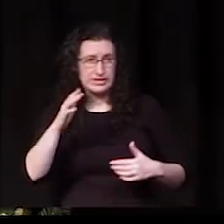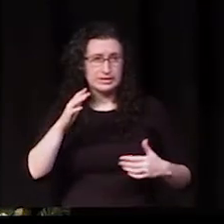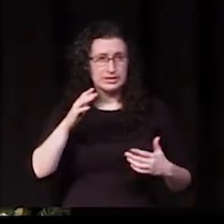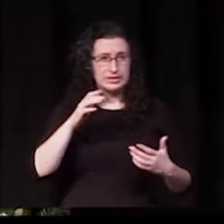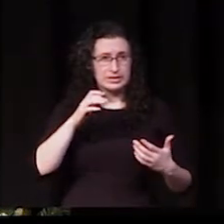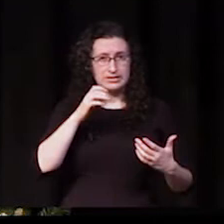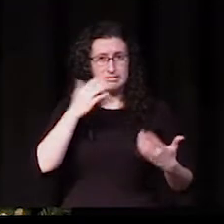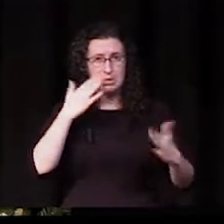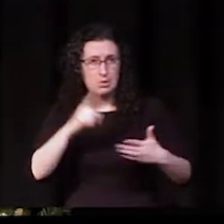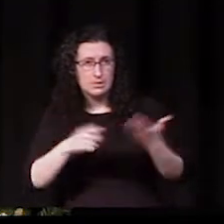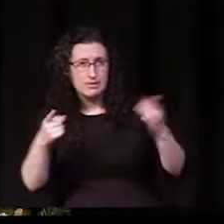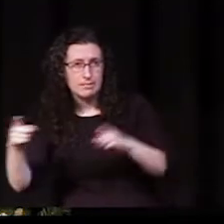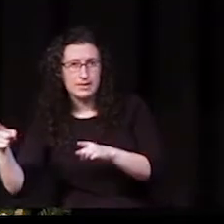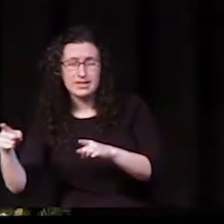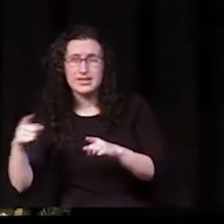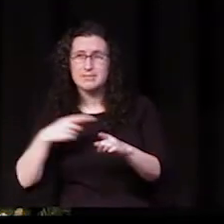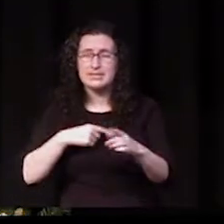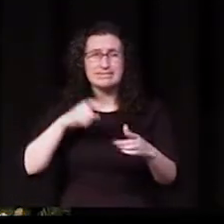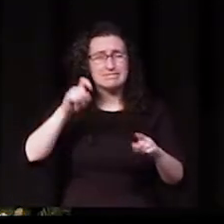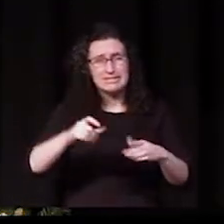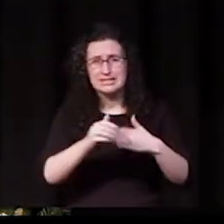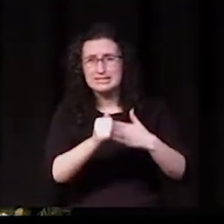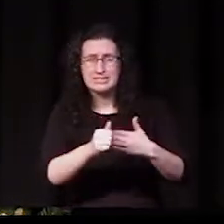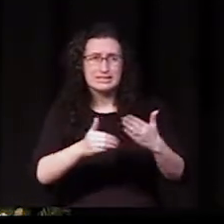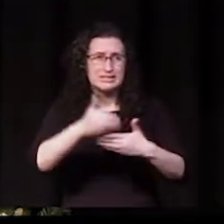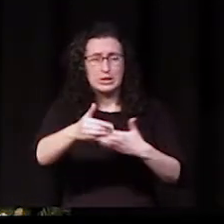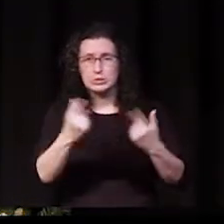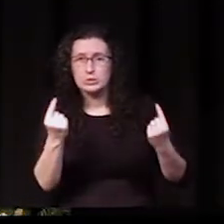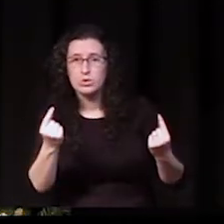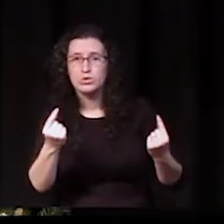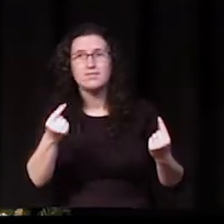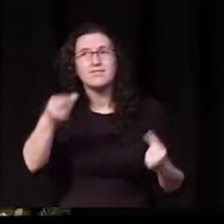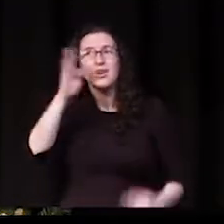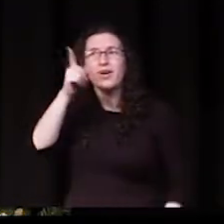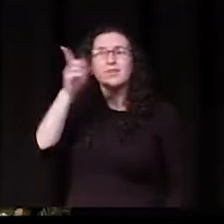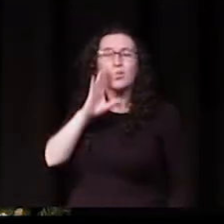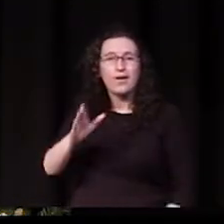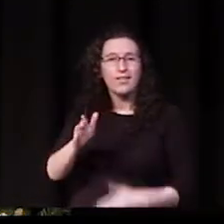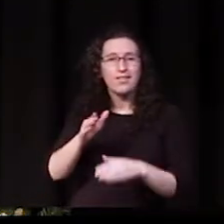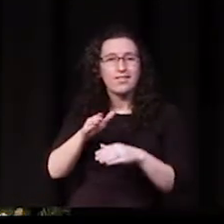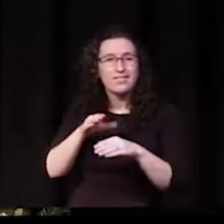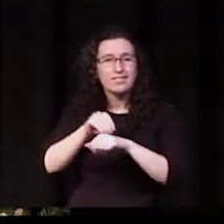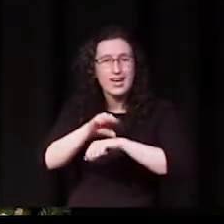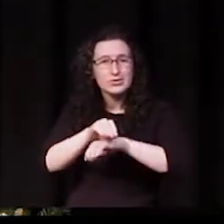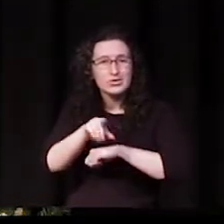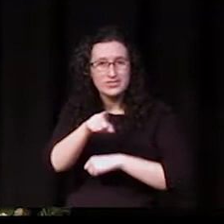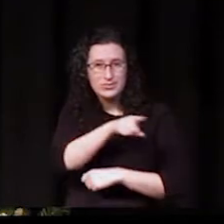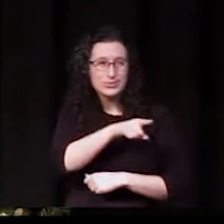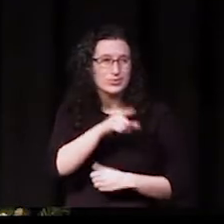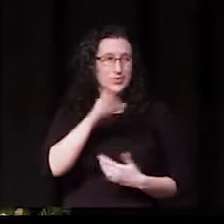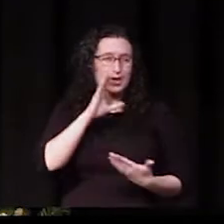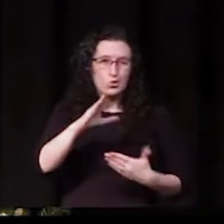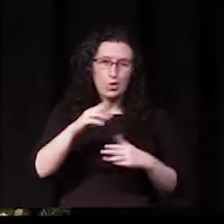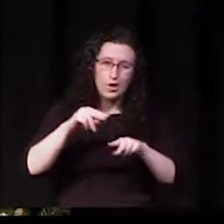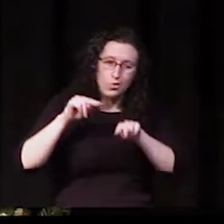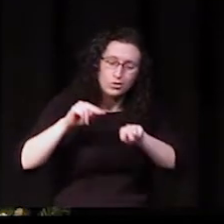Have you been looking for direction? This God will be your counselor and He will watch over you, He will show you the way to go.